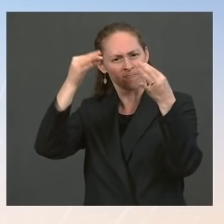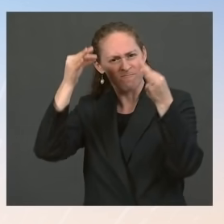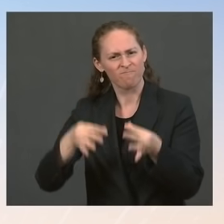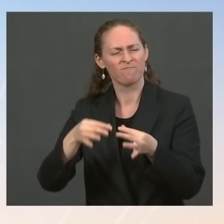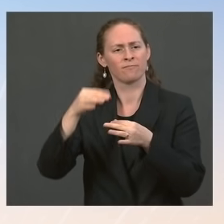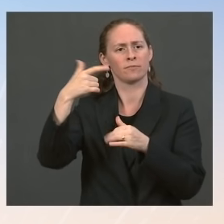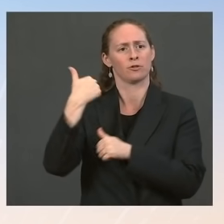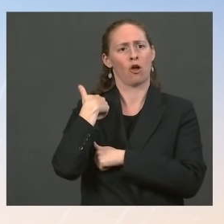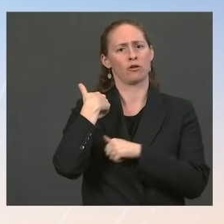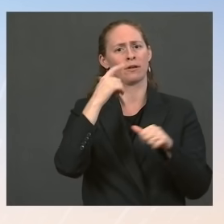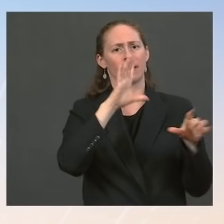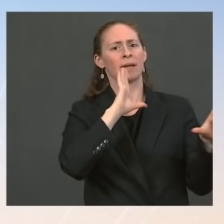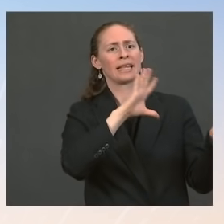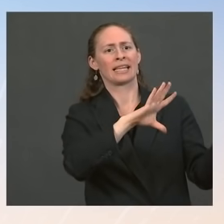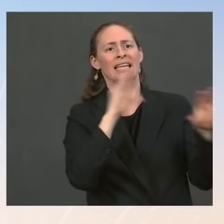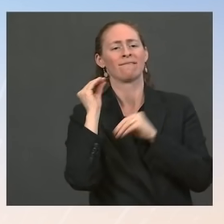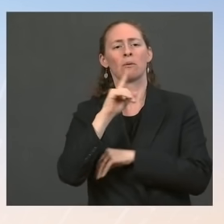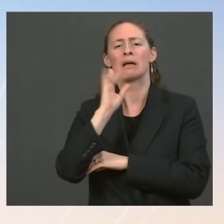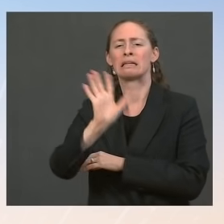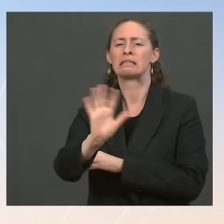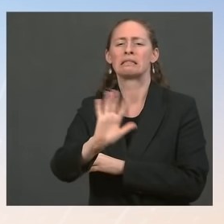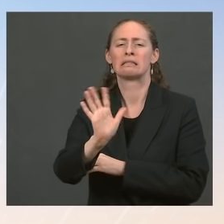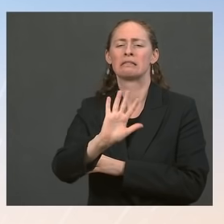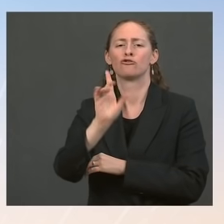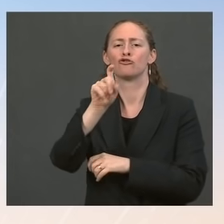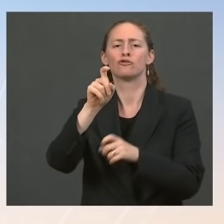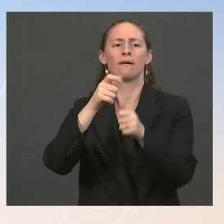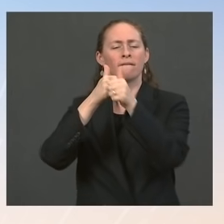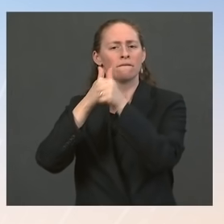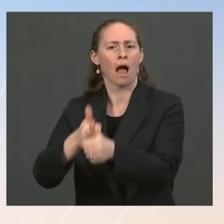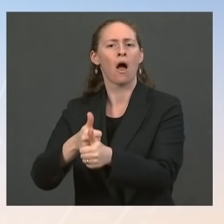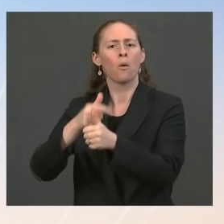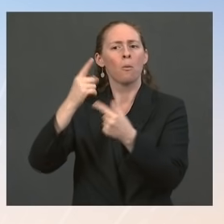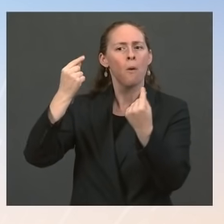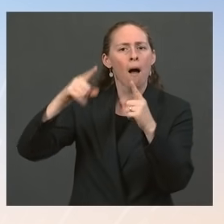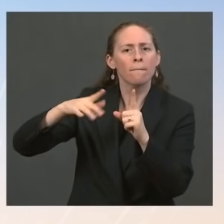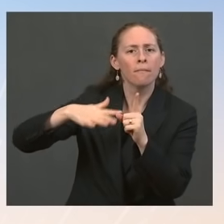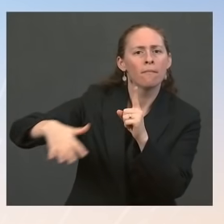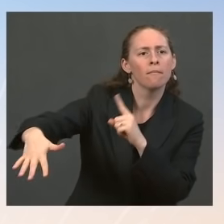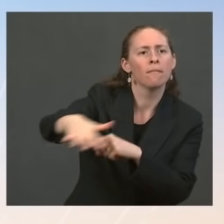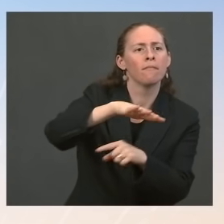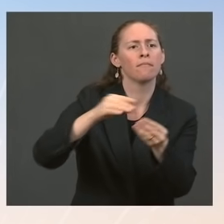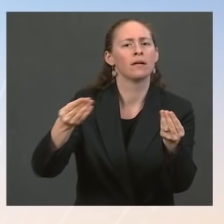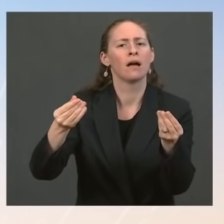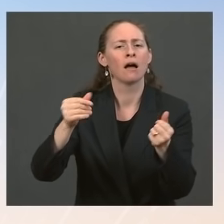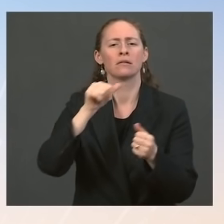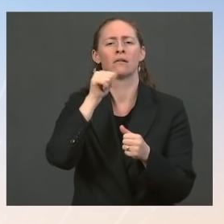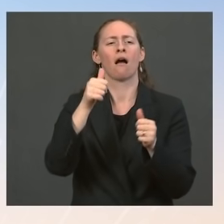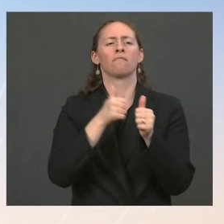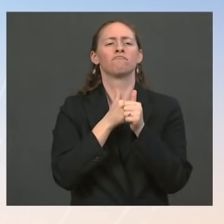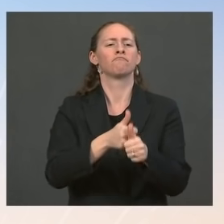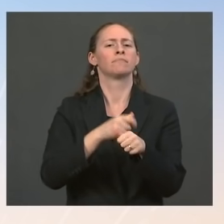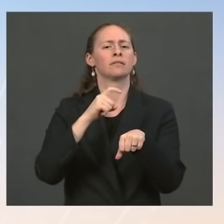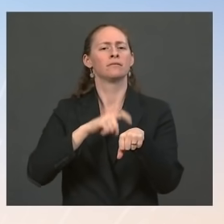U.S. credibility would be damaged, would be a word that should be looked at. What's the White House's response to those aspects of his testimony today?